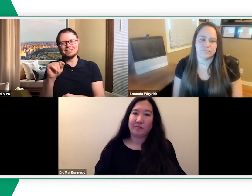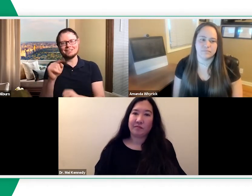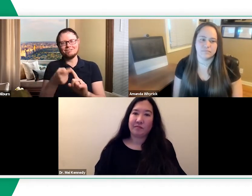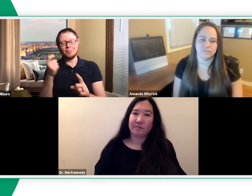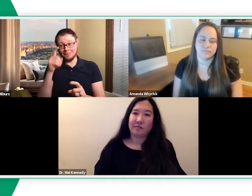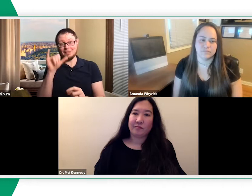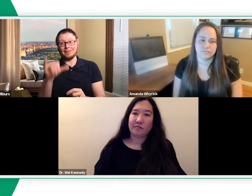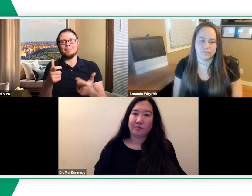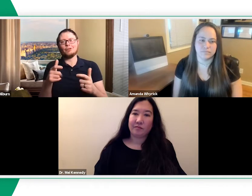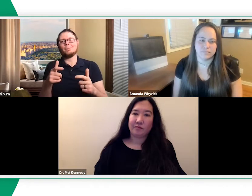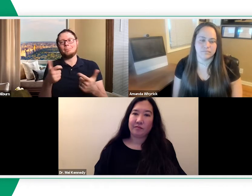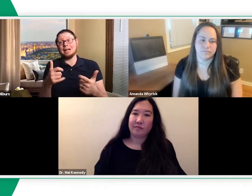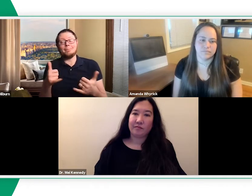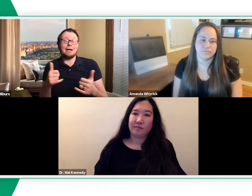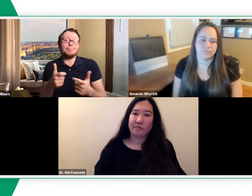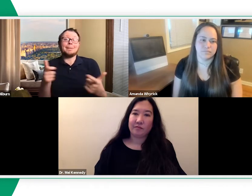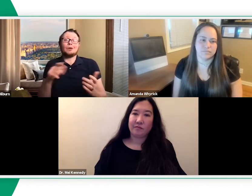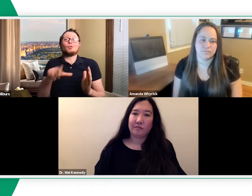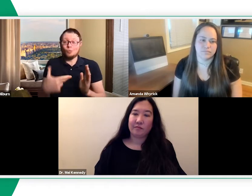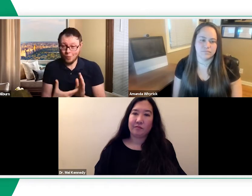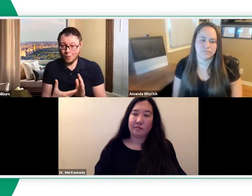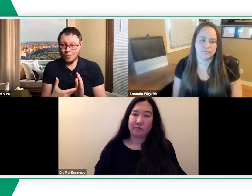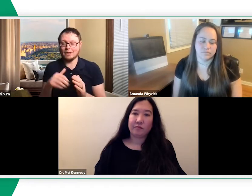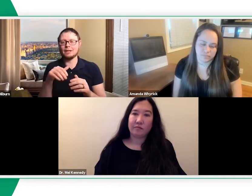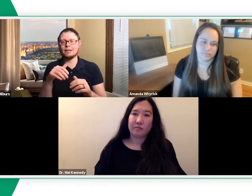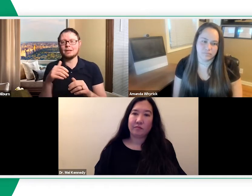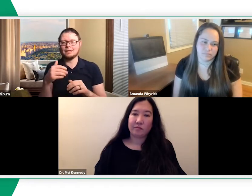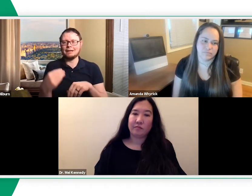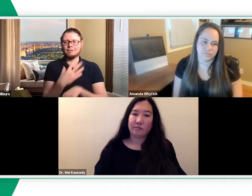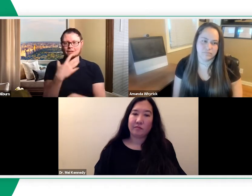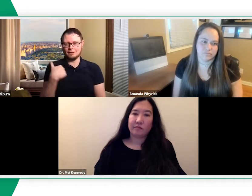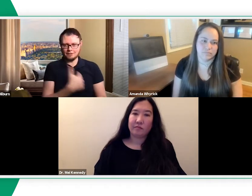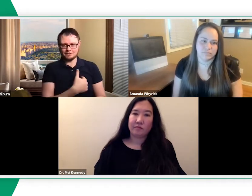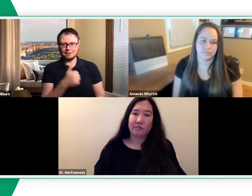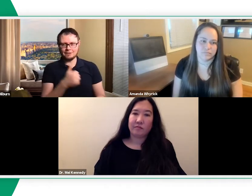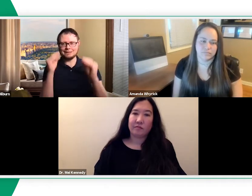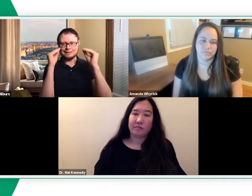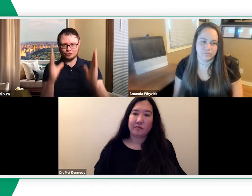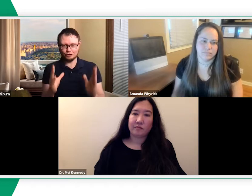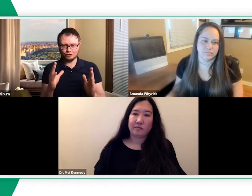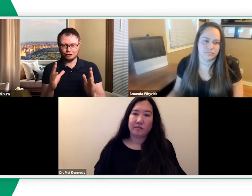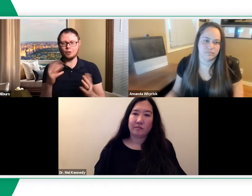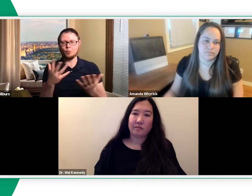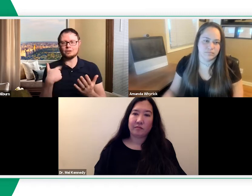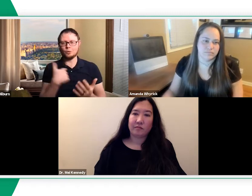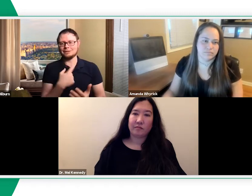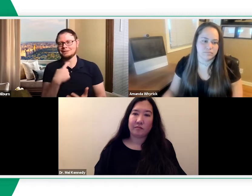our concept of cybersecurity? I mean, I think that that plays a big role in affecting us